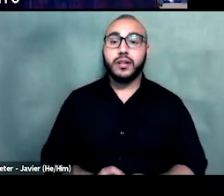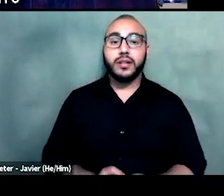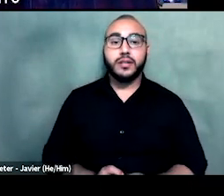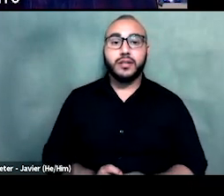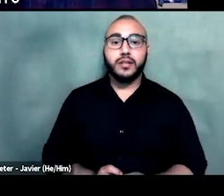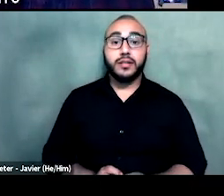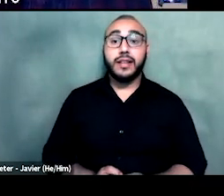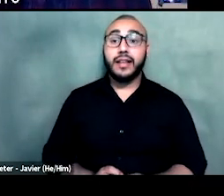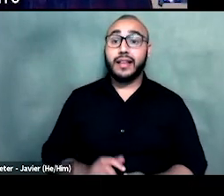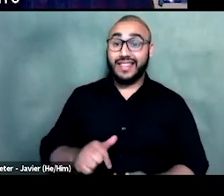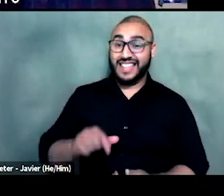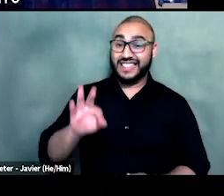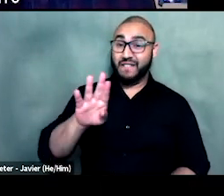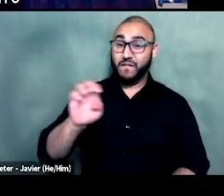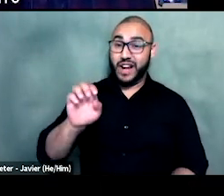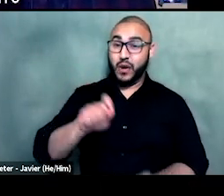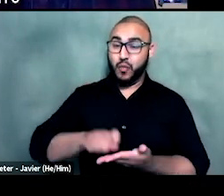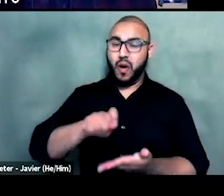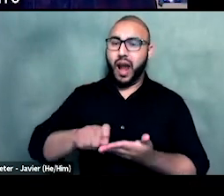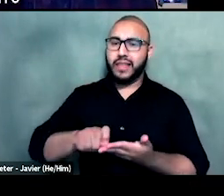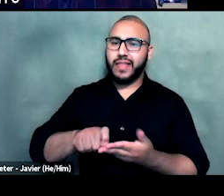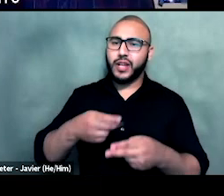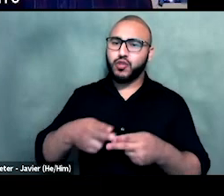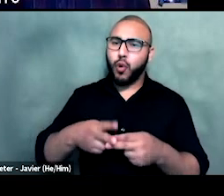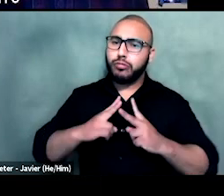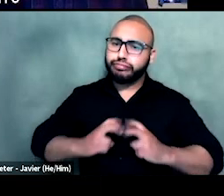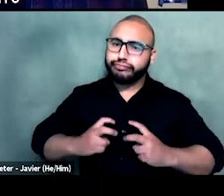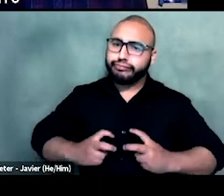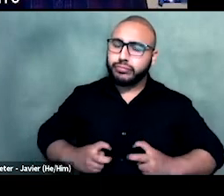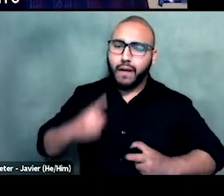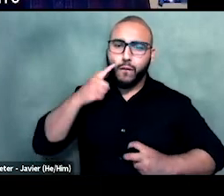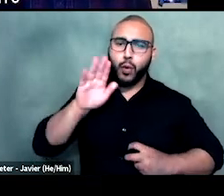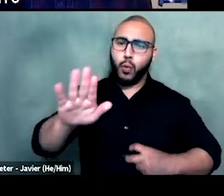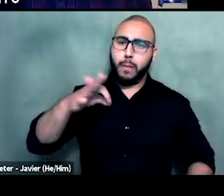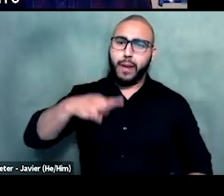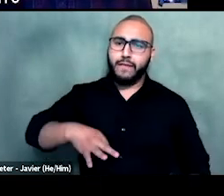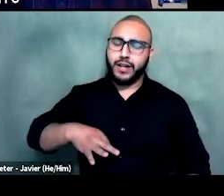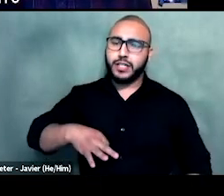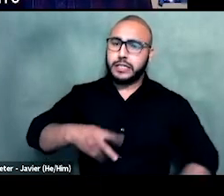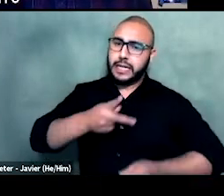free write, this little short reflection is for you. Just keep it handy. And we'll take a